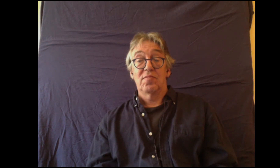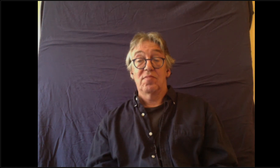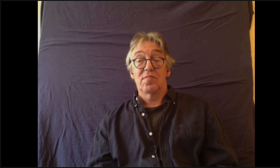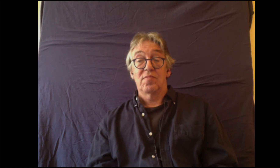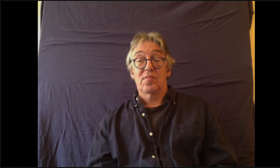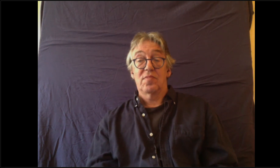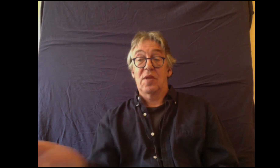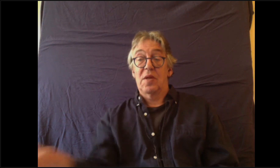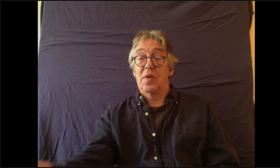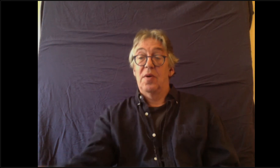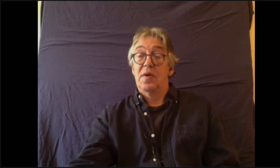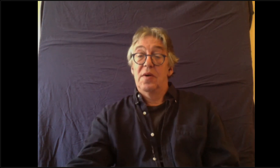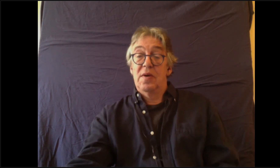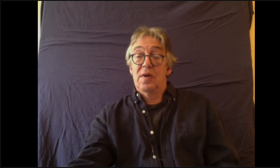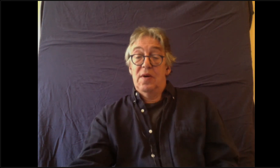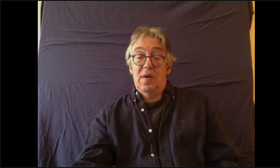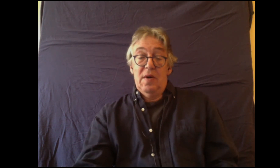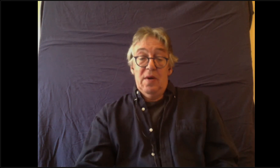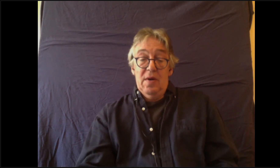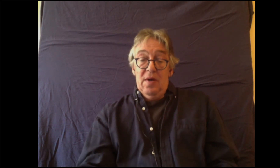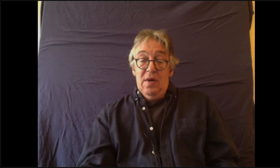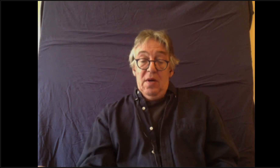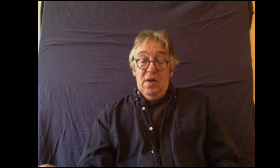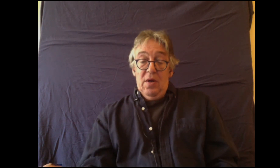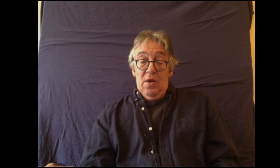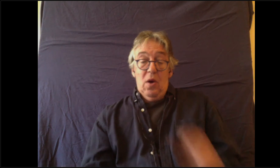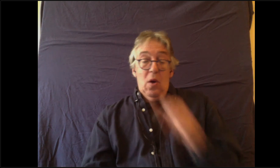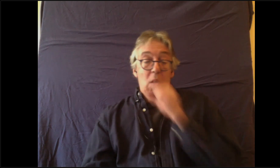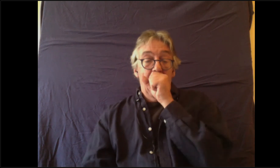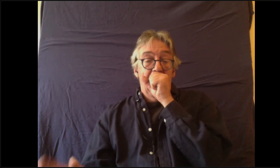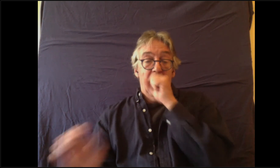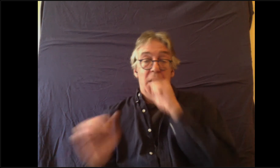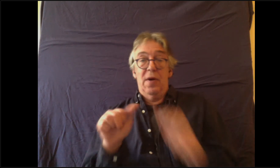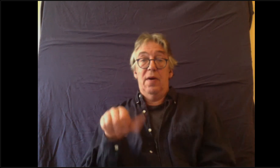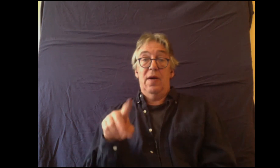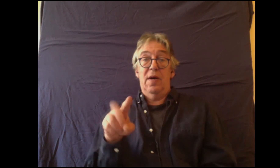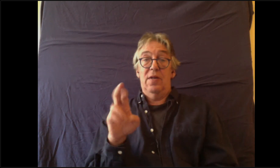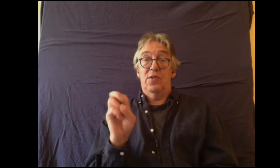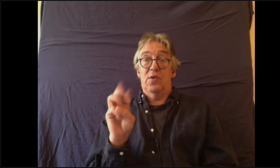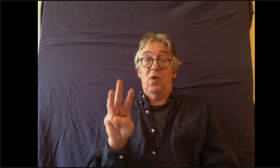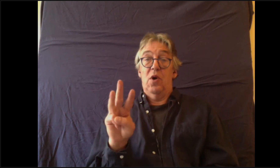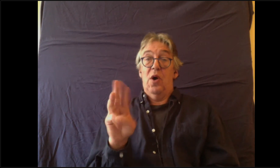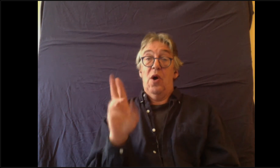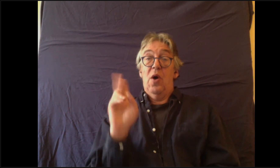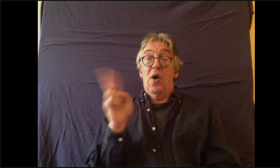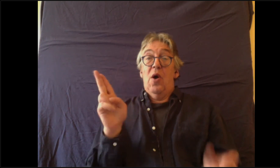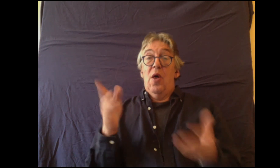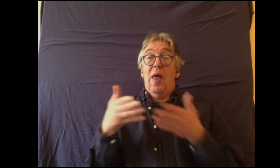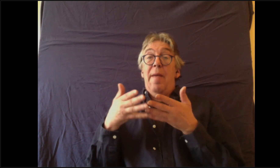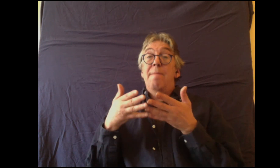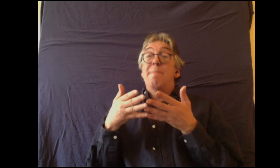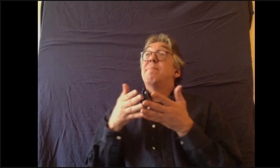Andrew or Catherine or Grace? Well, I mean mainstream CATHERINE: I'll wait for Grace.